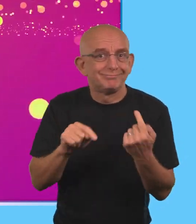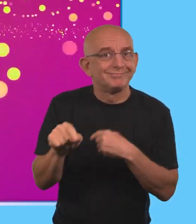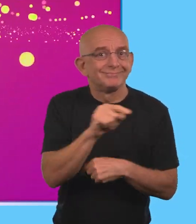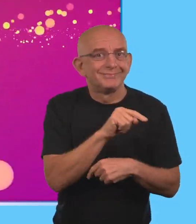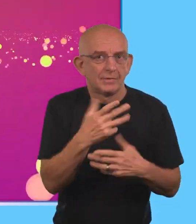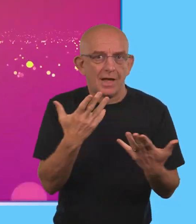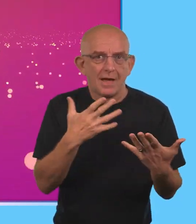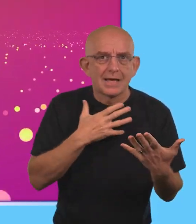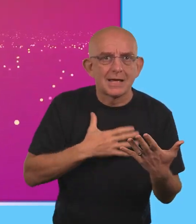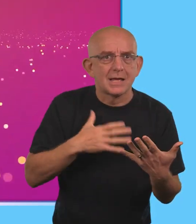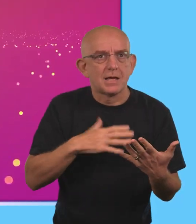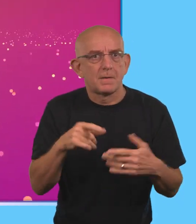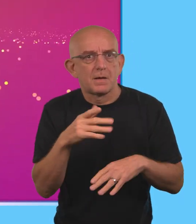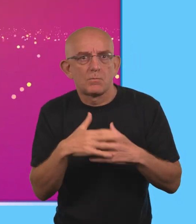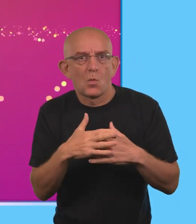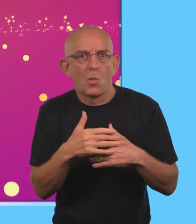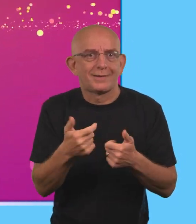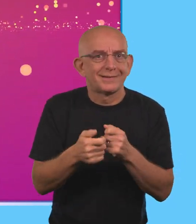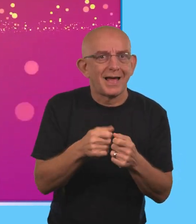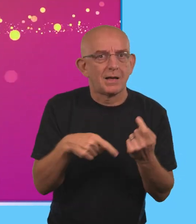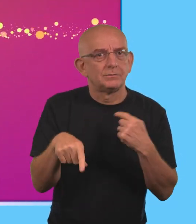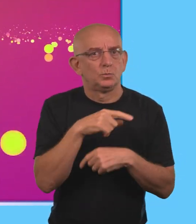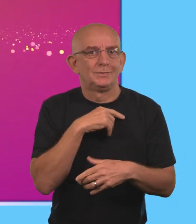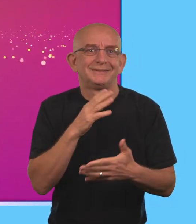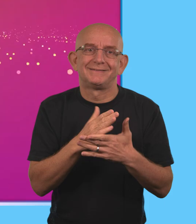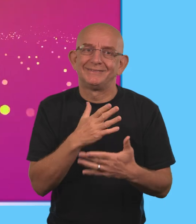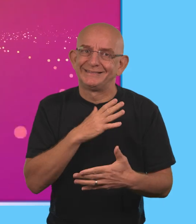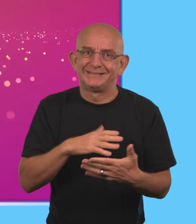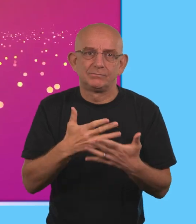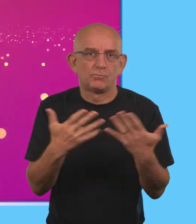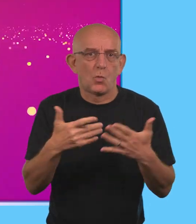and there are a lot of us who are very hungry for more games, even if they're more complex ones.